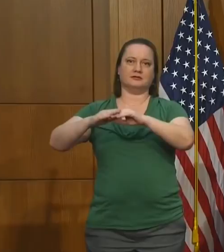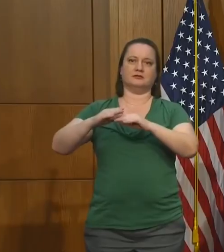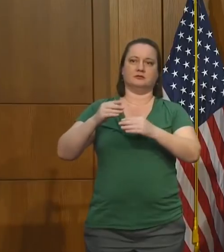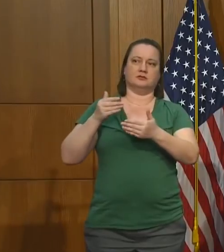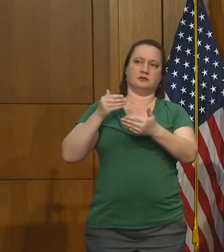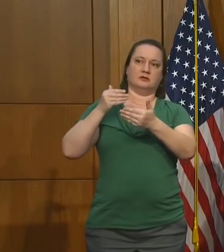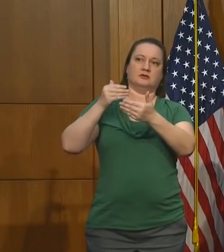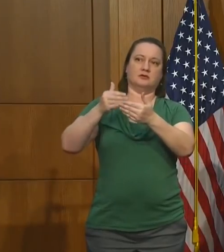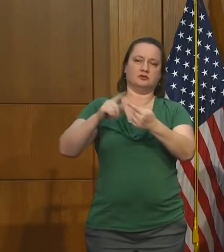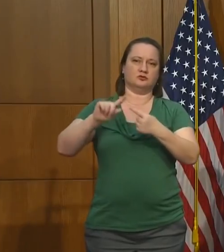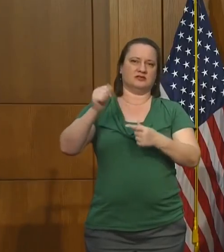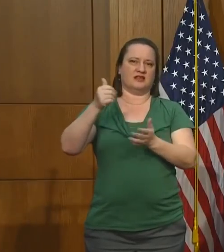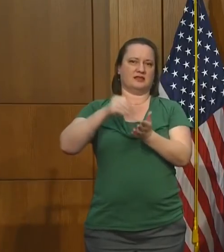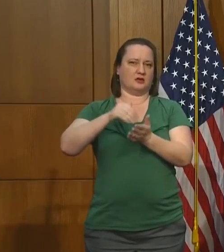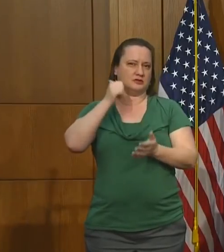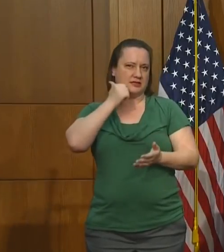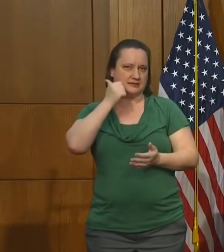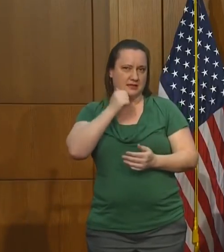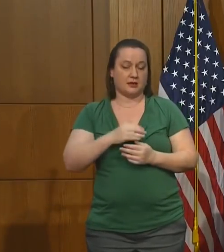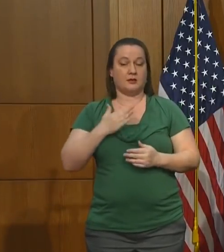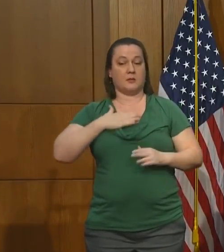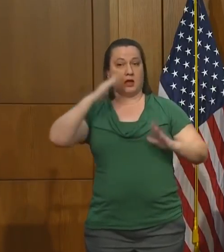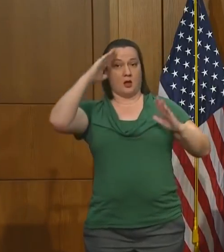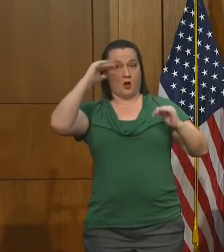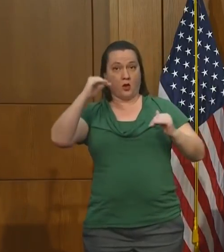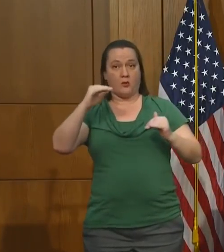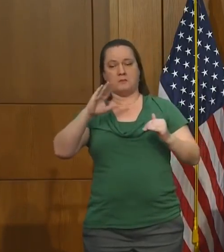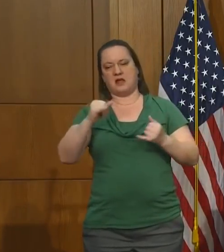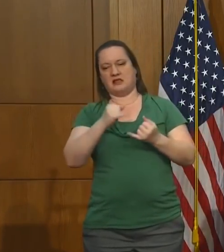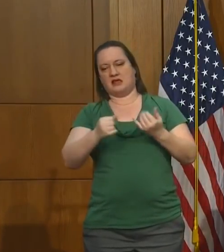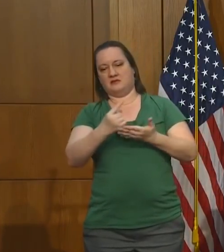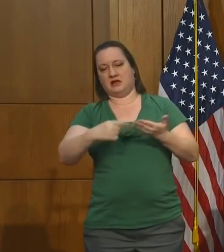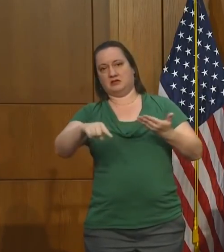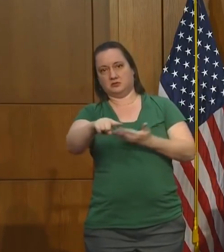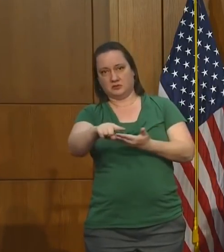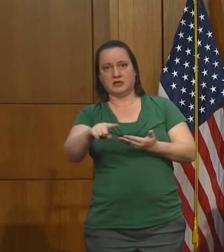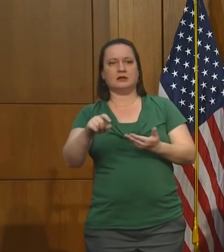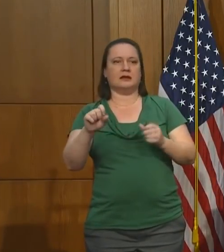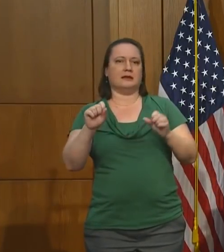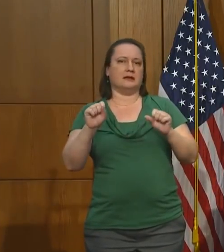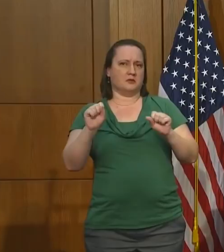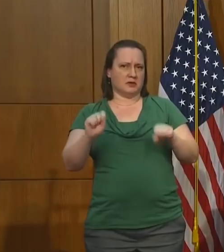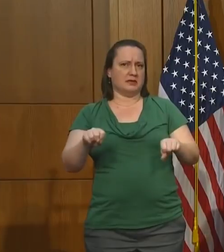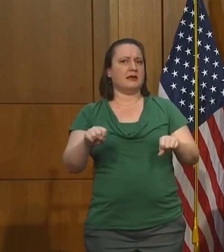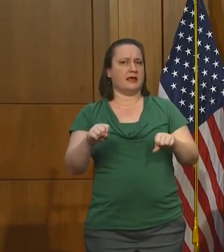CAN SEE IT LOOK AT THE THAT'S DOWN WE'RE ALL BUT. WE WOULD